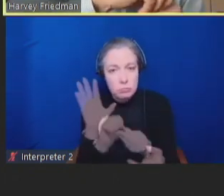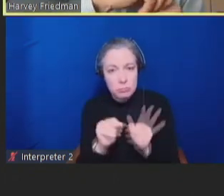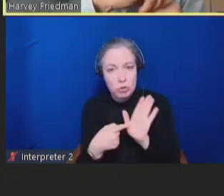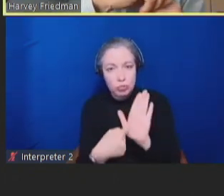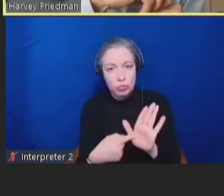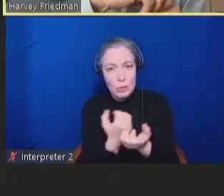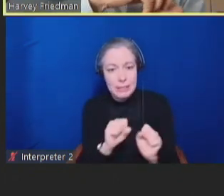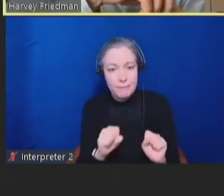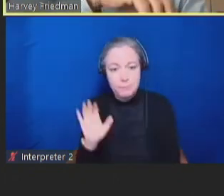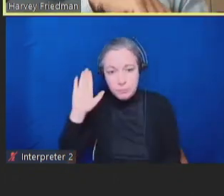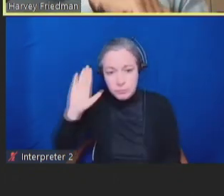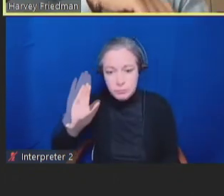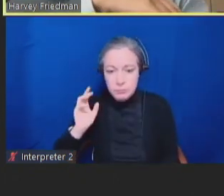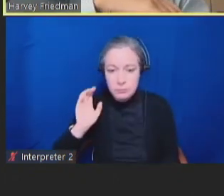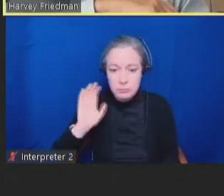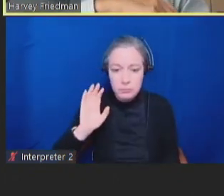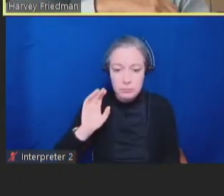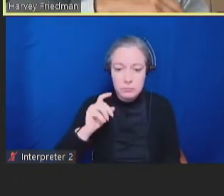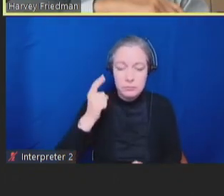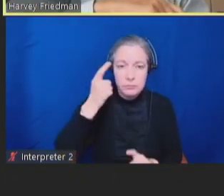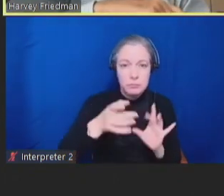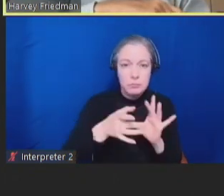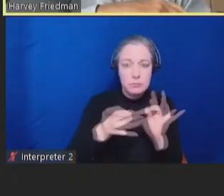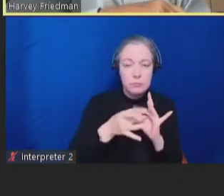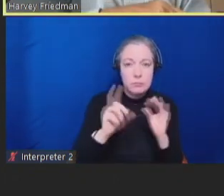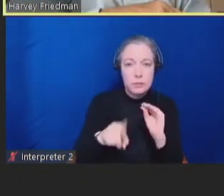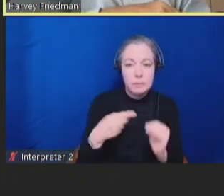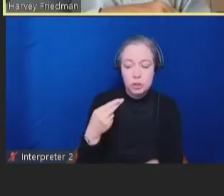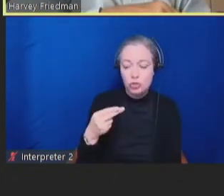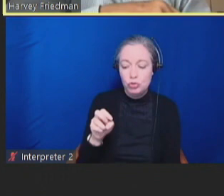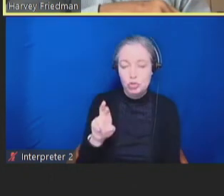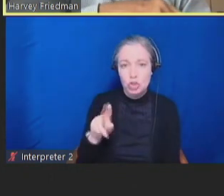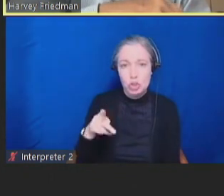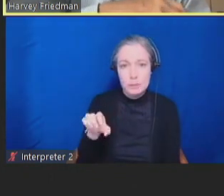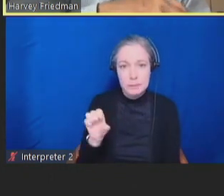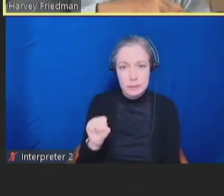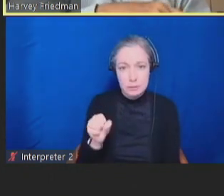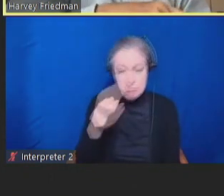Harvey Friedman: I can make a very brief comment on the herpes. In preclinical,